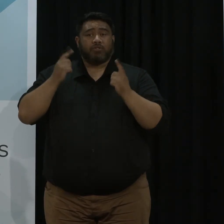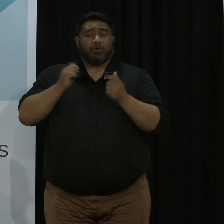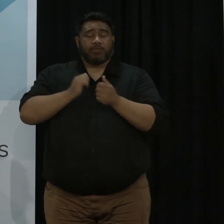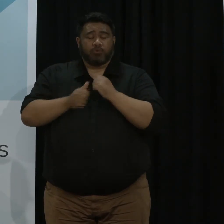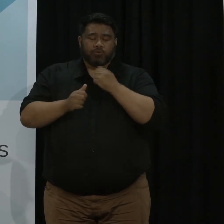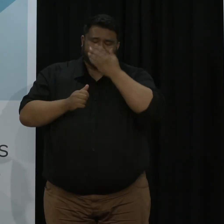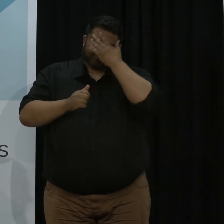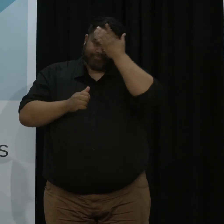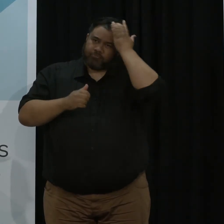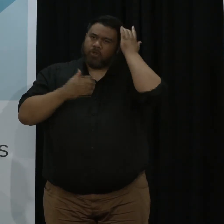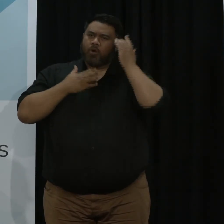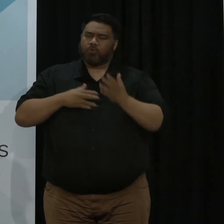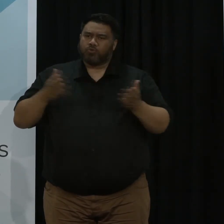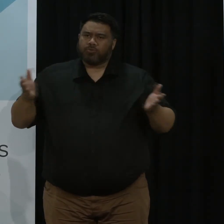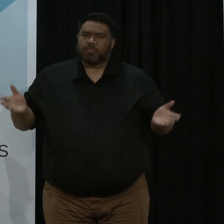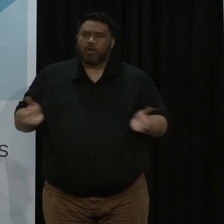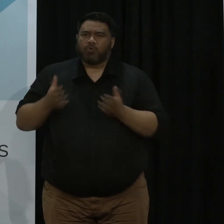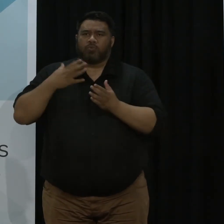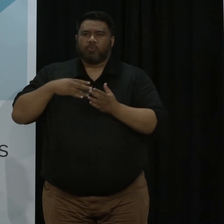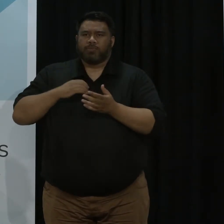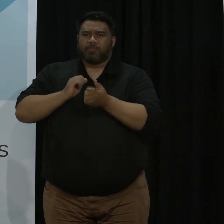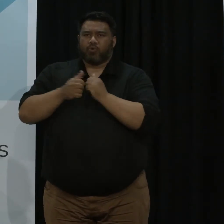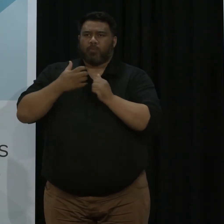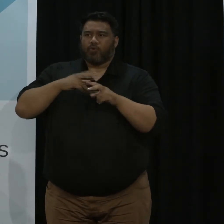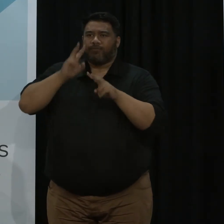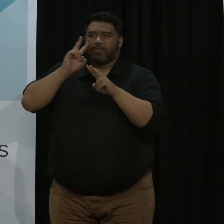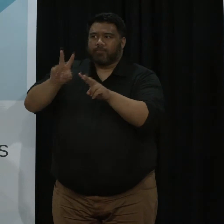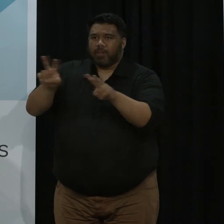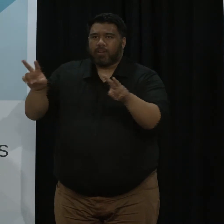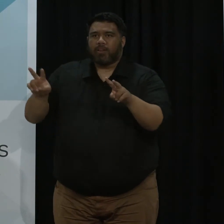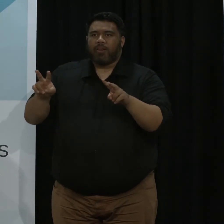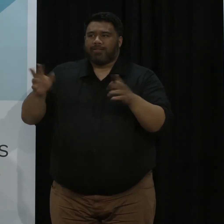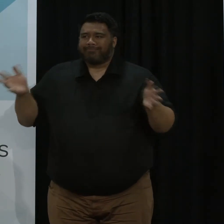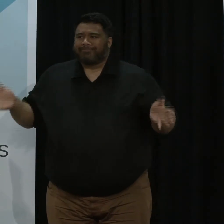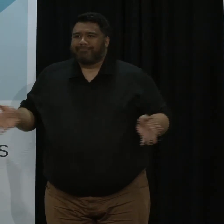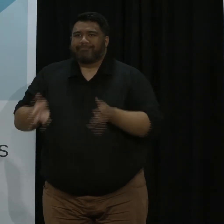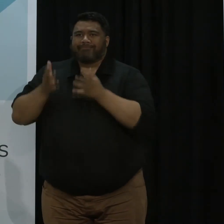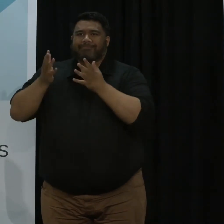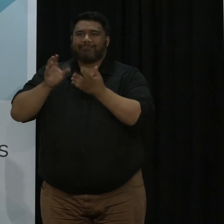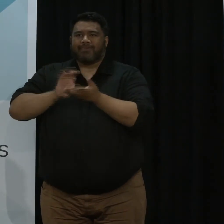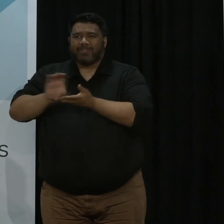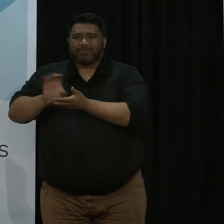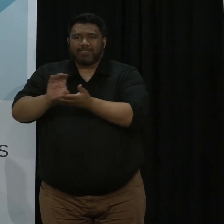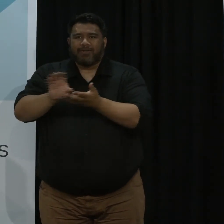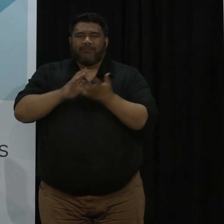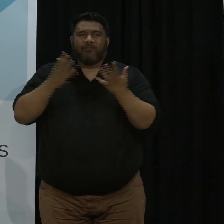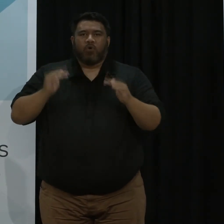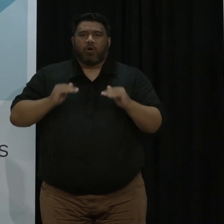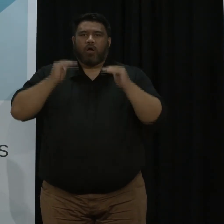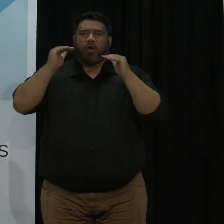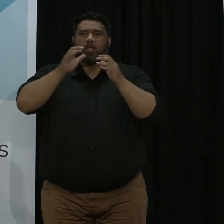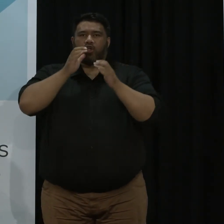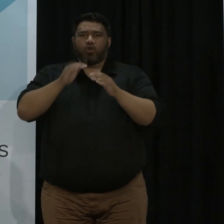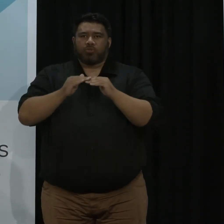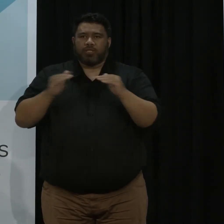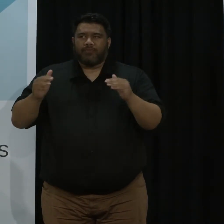properly valued. It is the reason why when I became the Minister of Sport we put it as our number of priority. We have